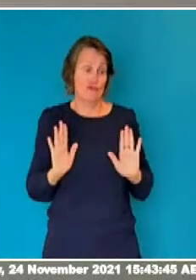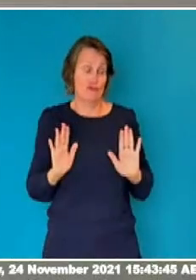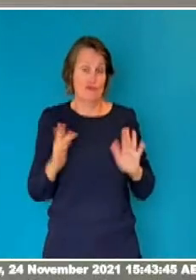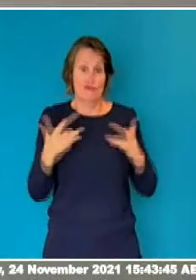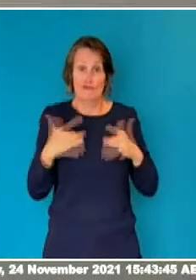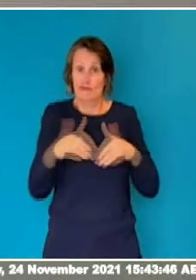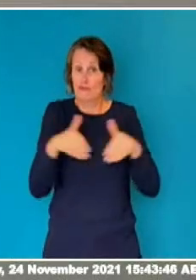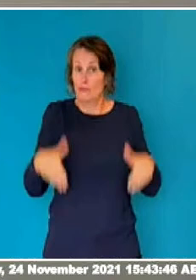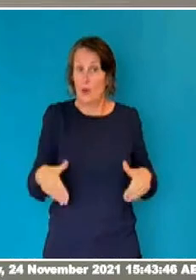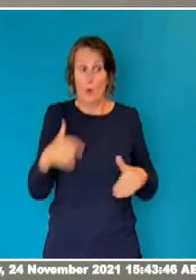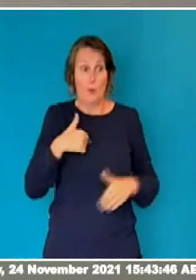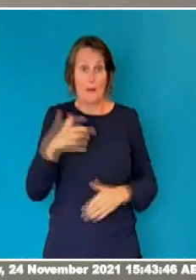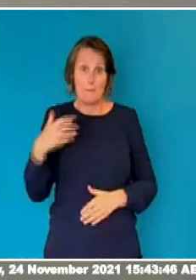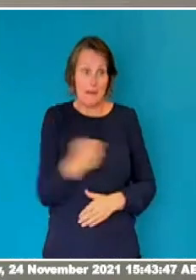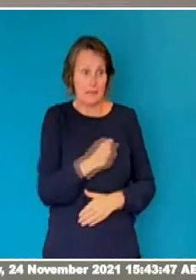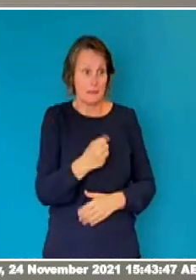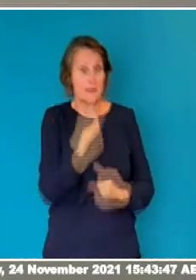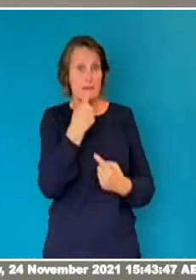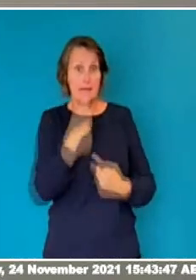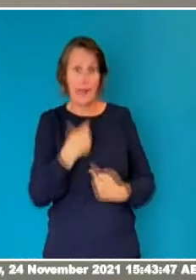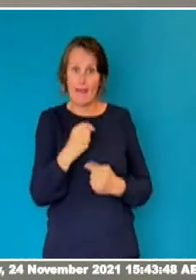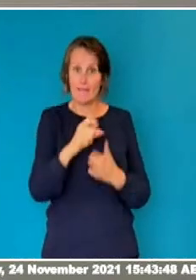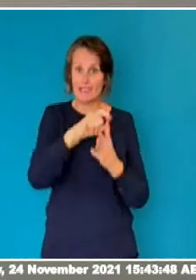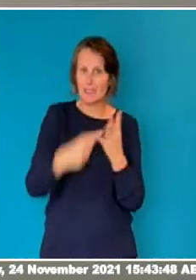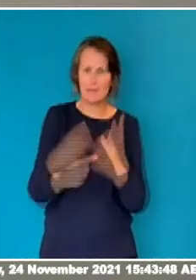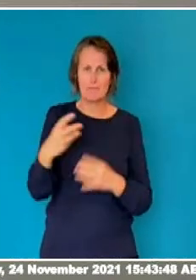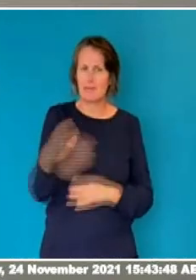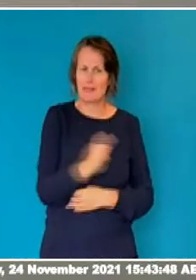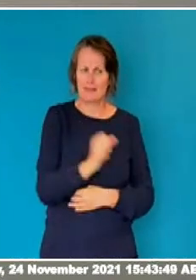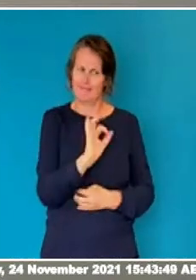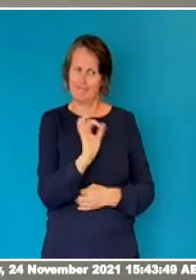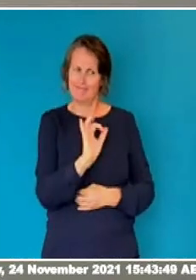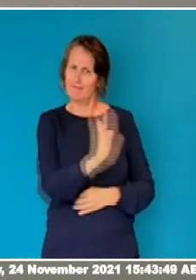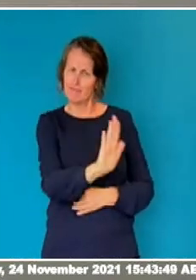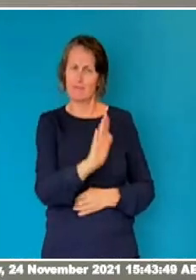But we do not require it as a mandatory component of reporting.